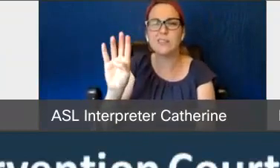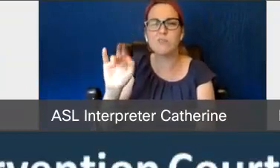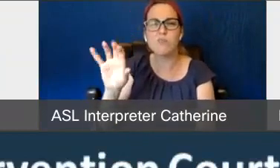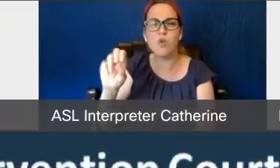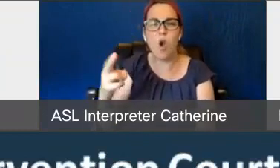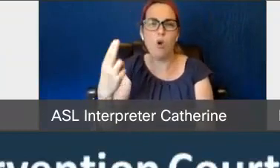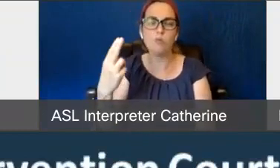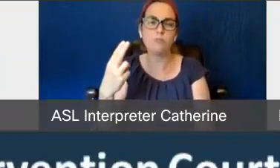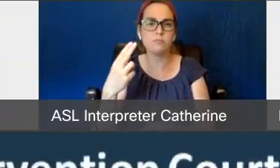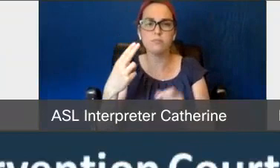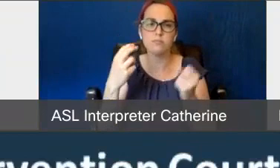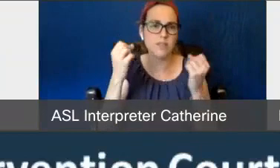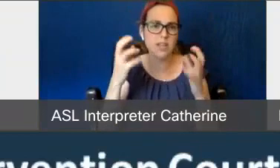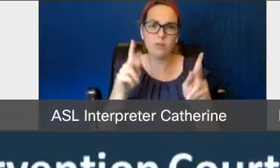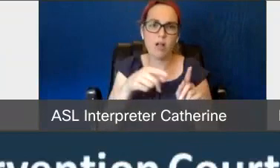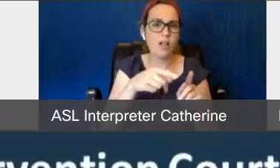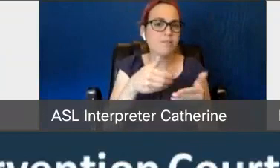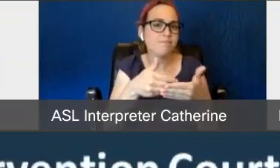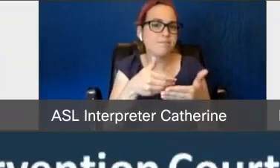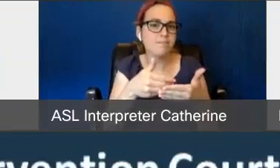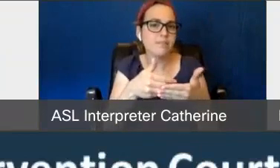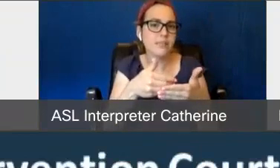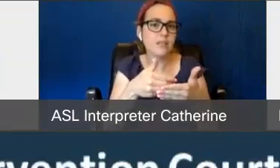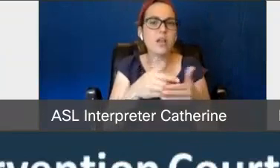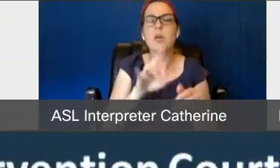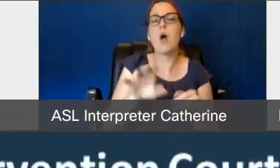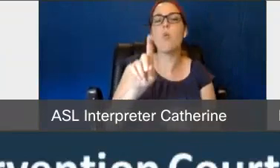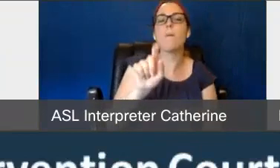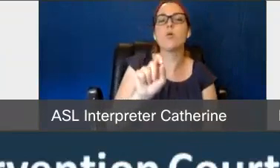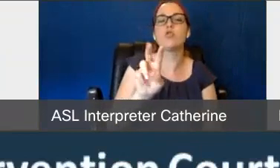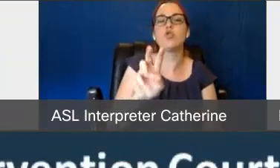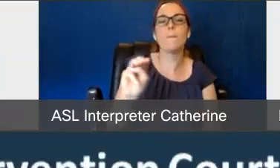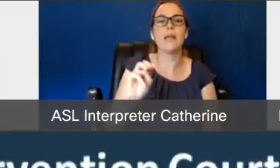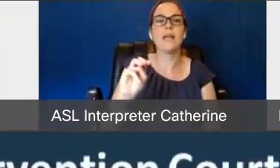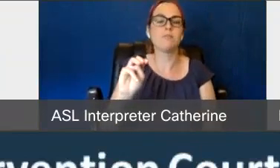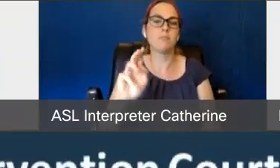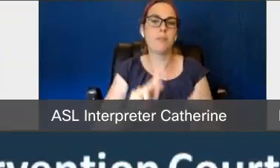It's on the border of the lake of Lake Erie, home to Niagara Falls and it borders Canada.